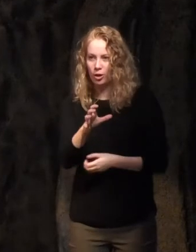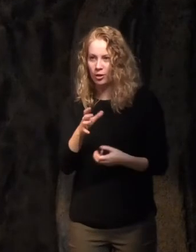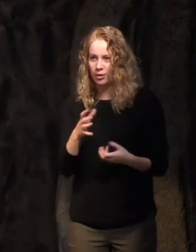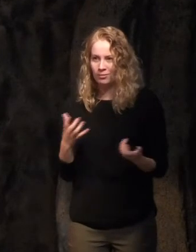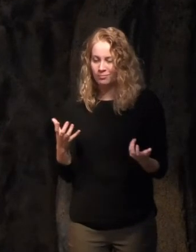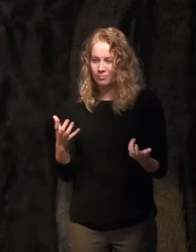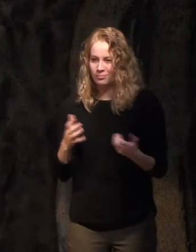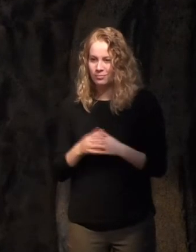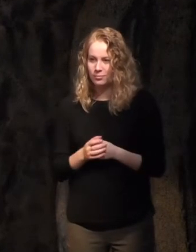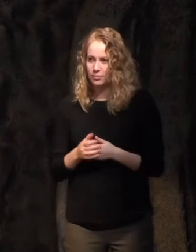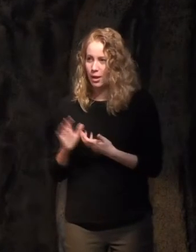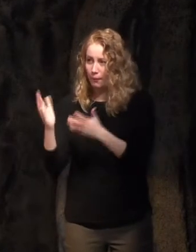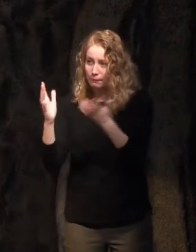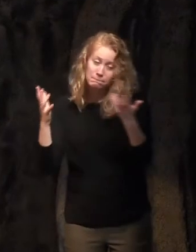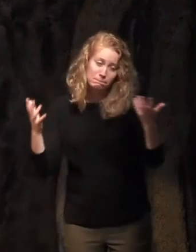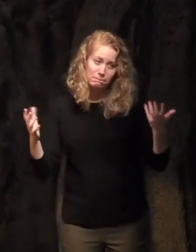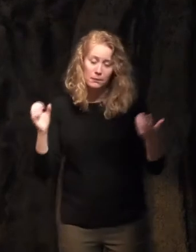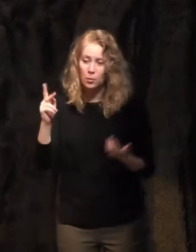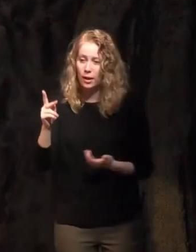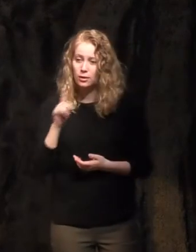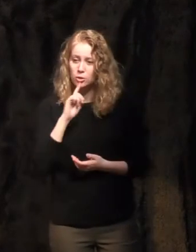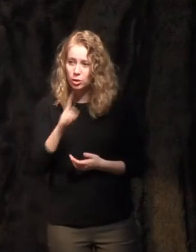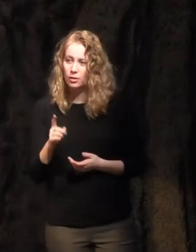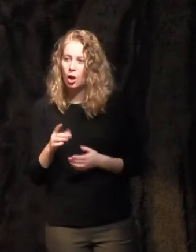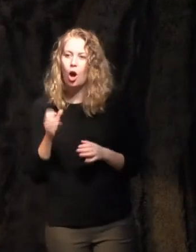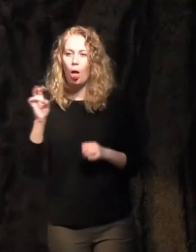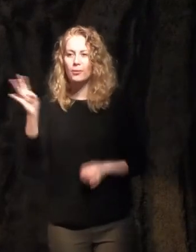(Audience applauding) Okay sure, if you want, all seven of you, go ahead and applaud.